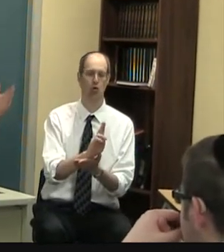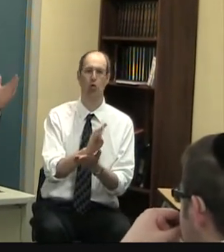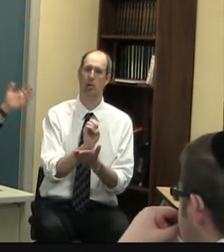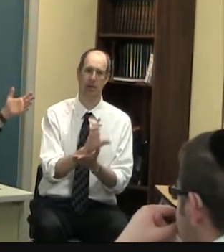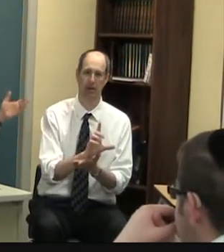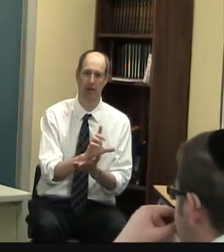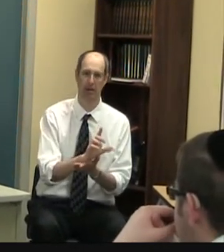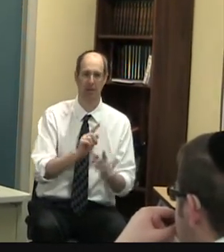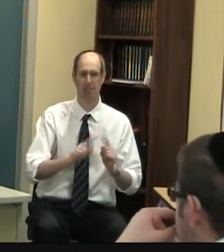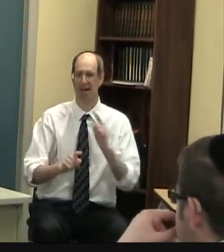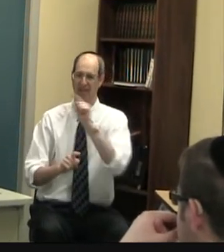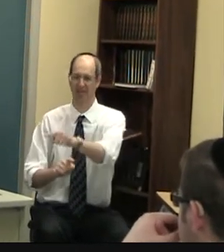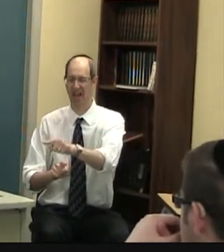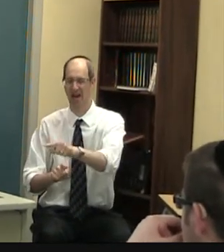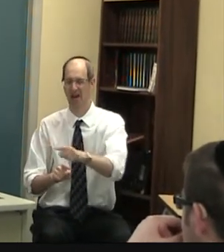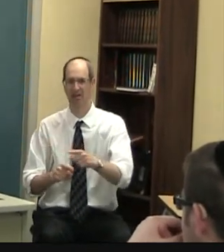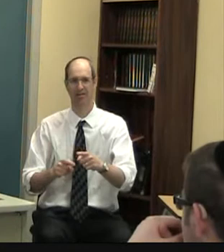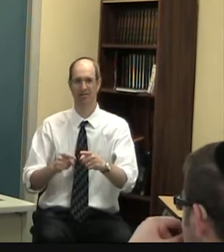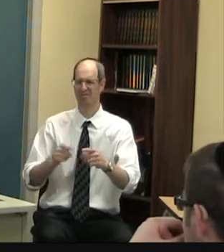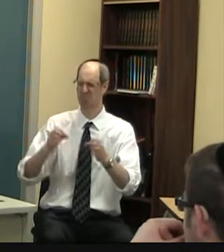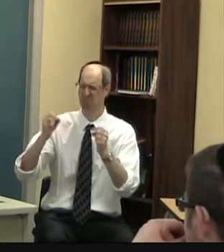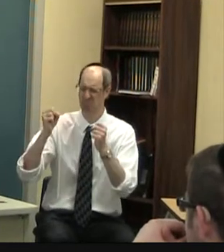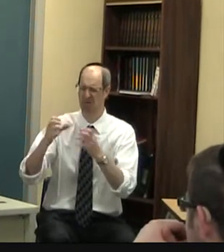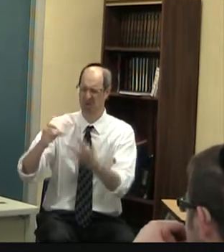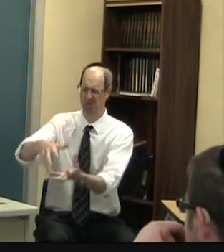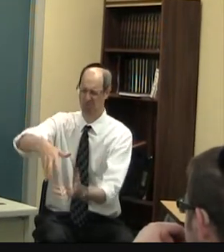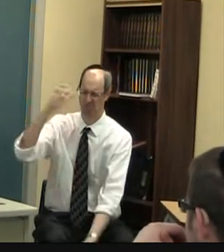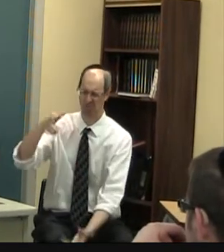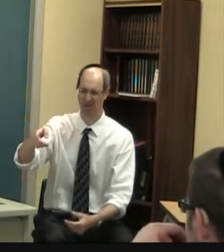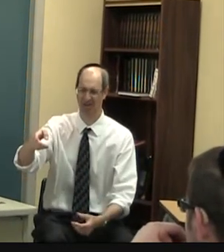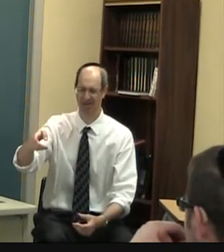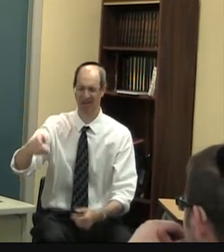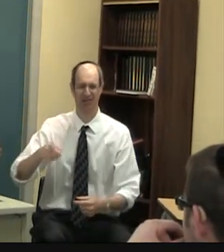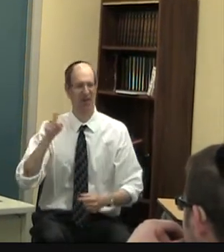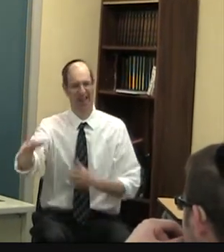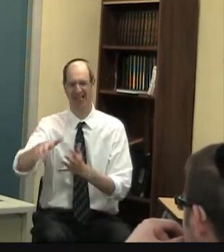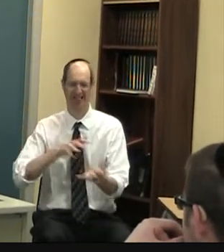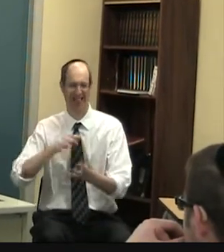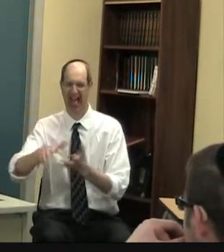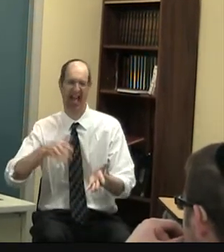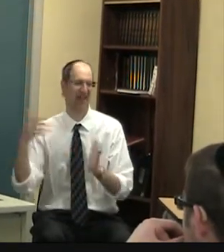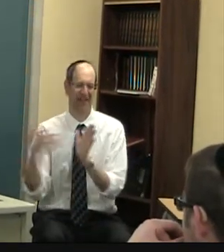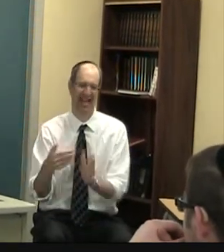with big to be room ten a hundred thousand is not with you invest right and they start laughing and laughing and laughing and